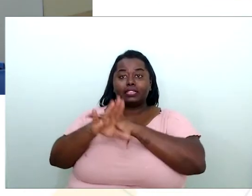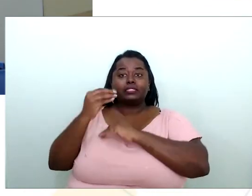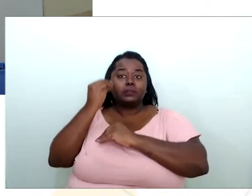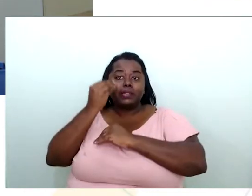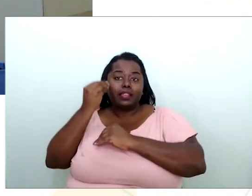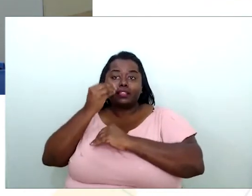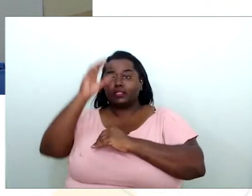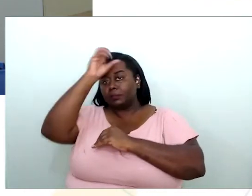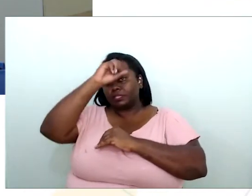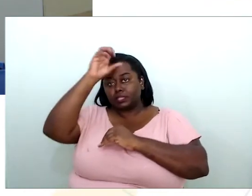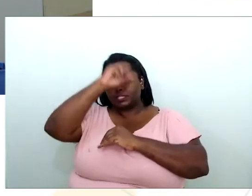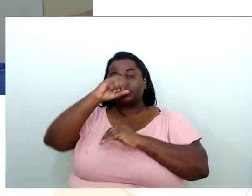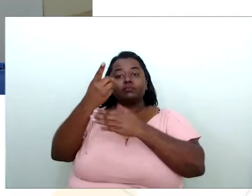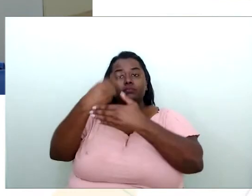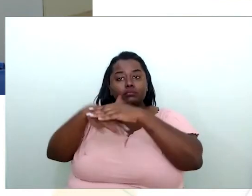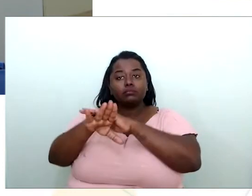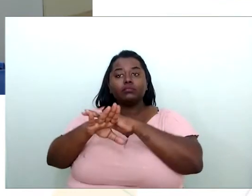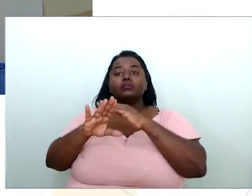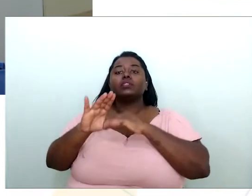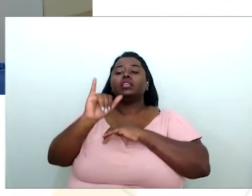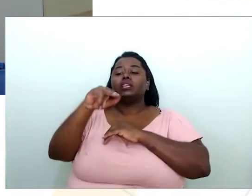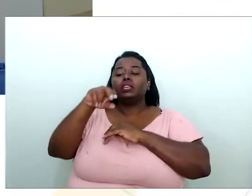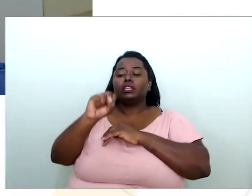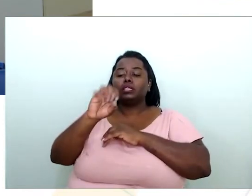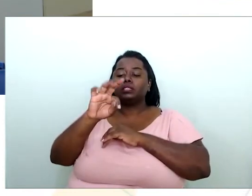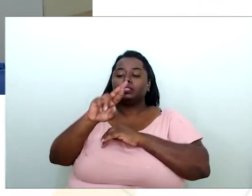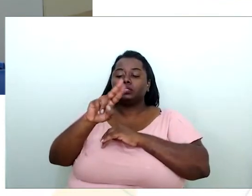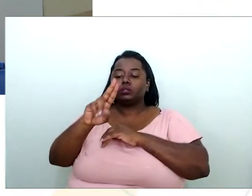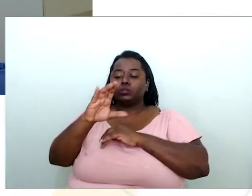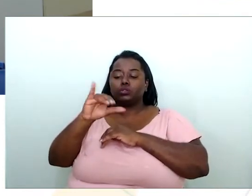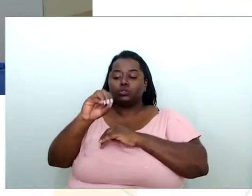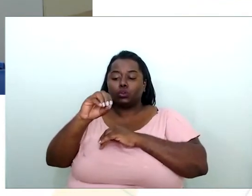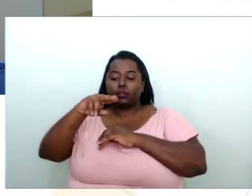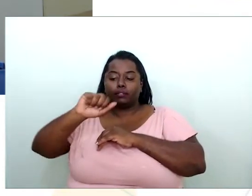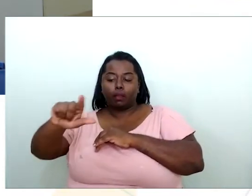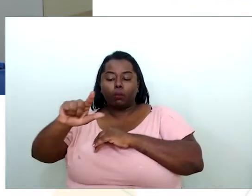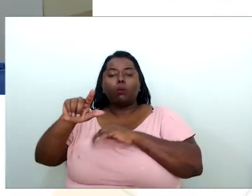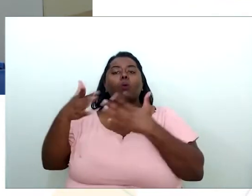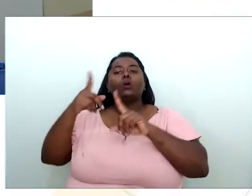call ourselves instructional designers what kind of designing do you do what is